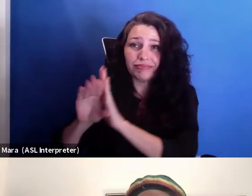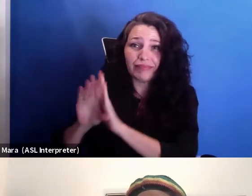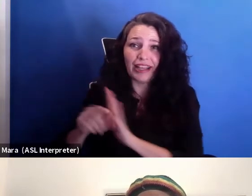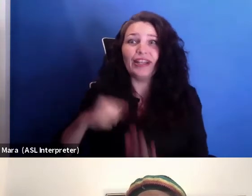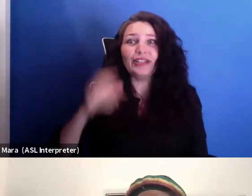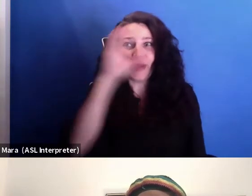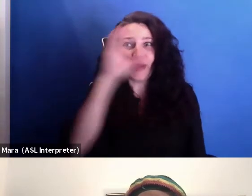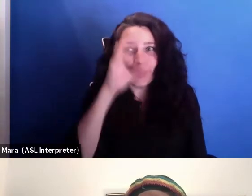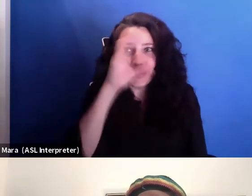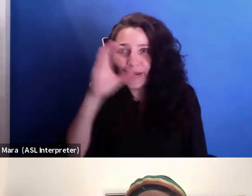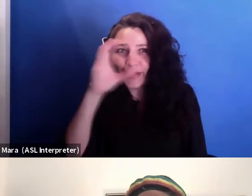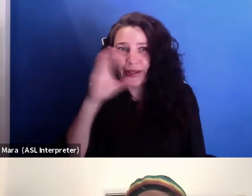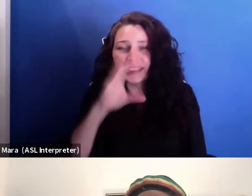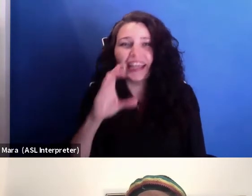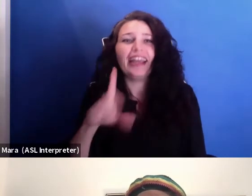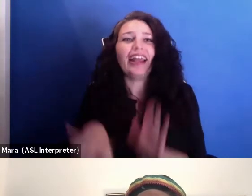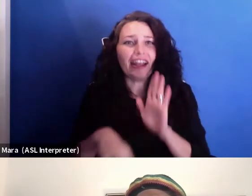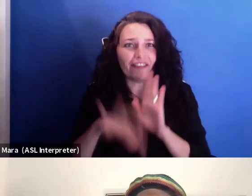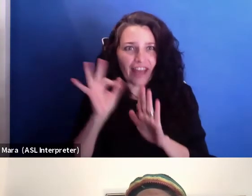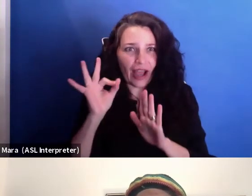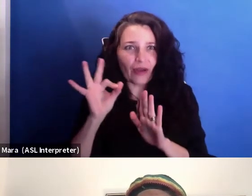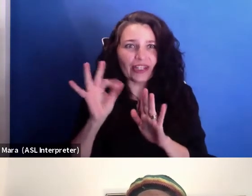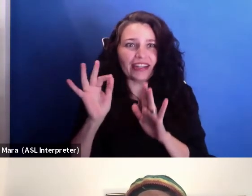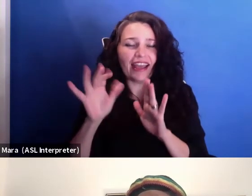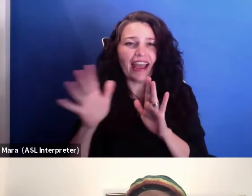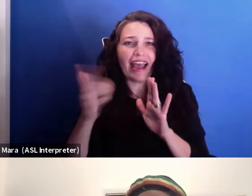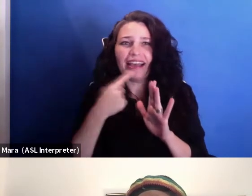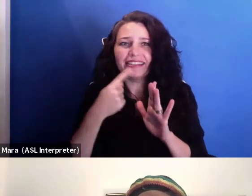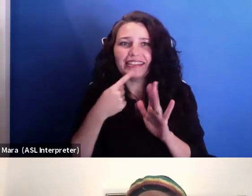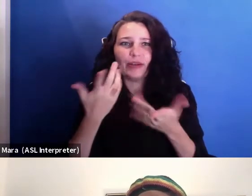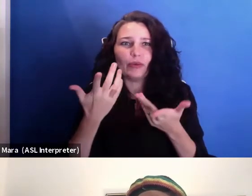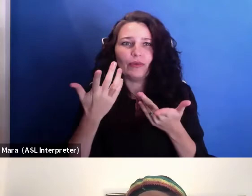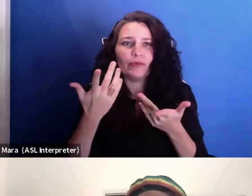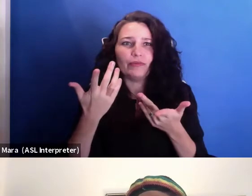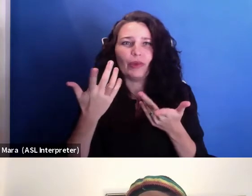in the back of a digitized video maker magazine, from the early seventies